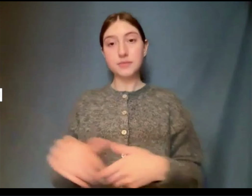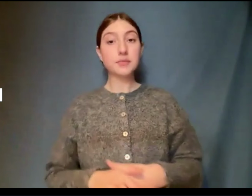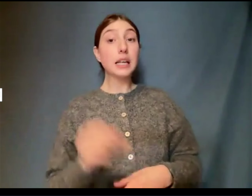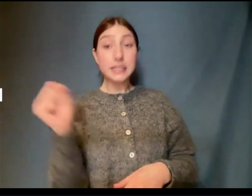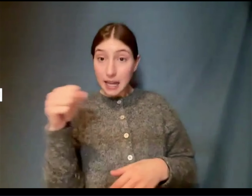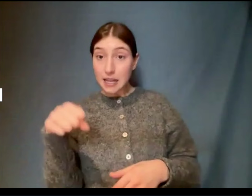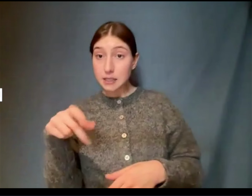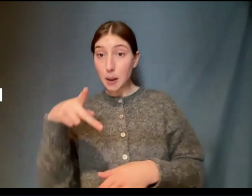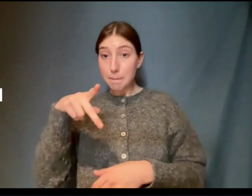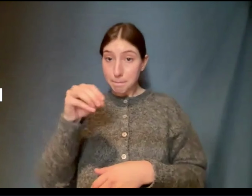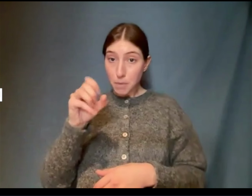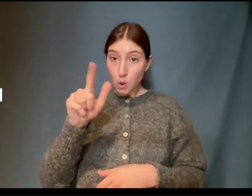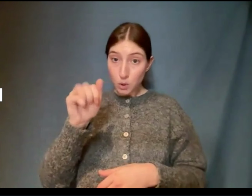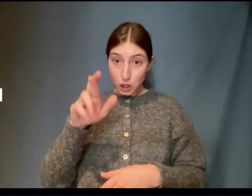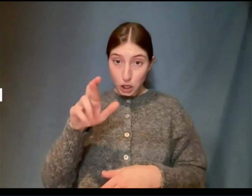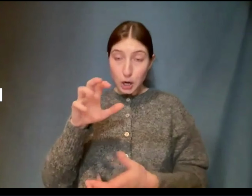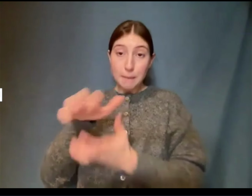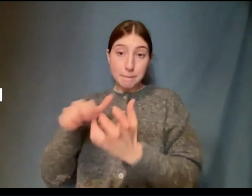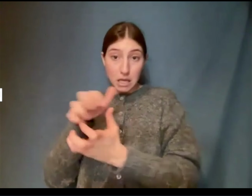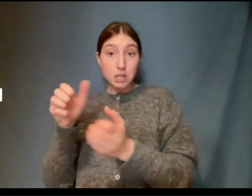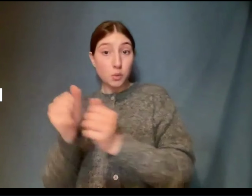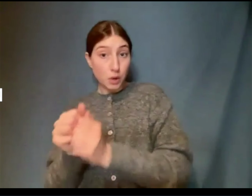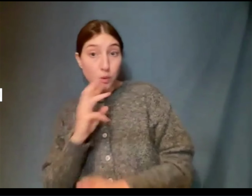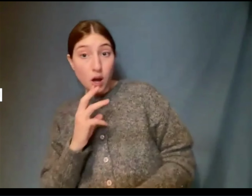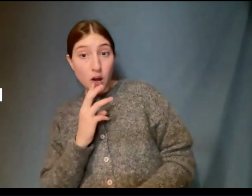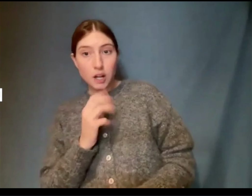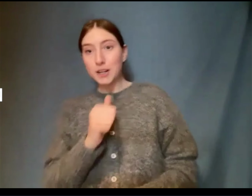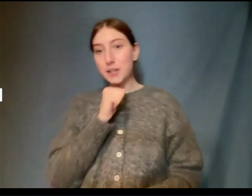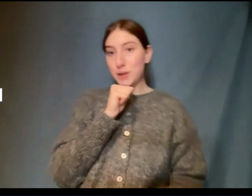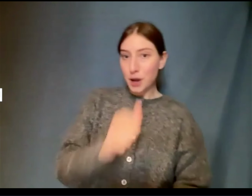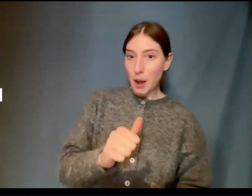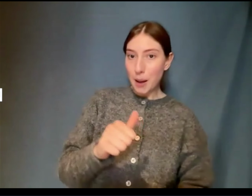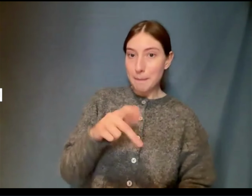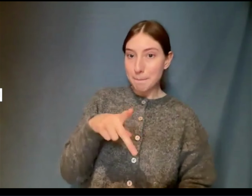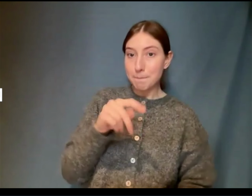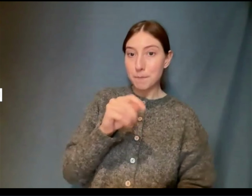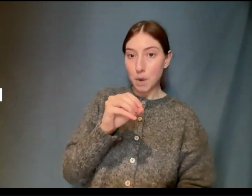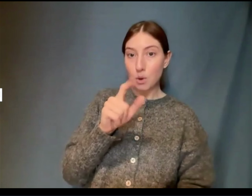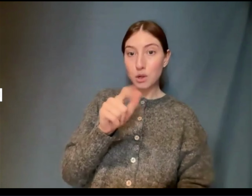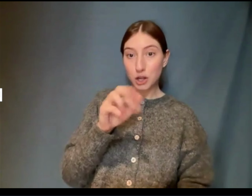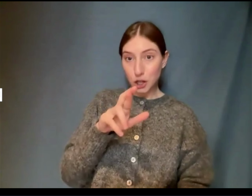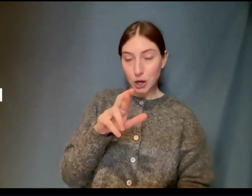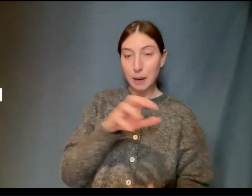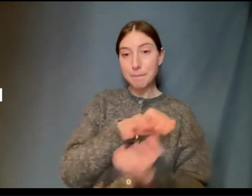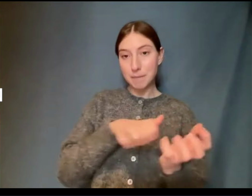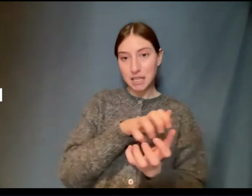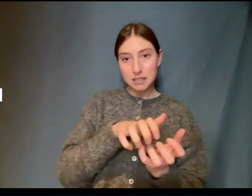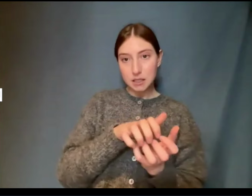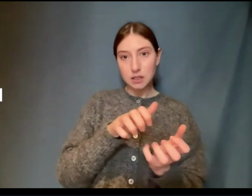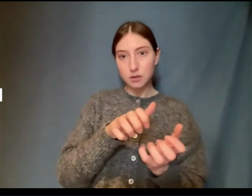mixes with does not mix with water. Good job. It mixes with nonwater. All right. So, is oil